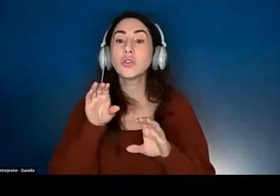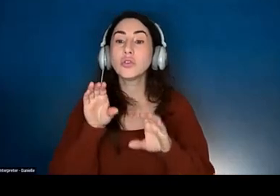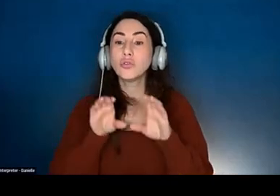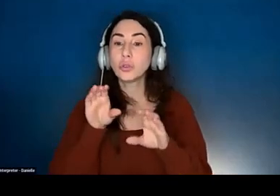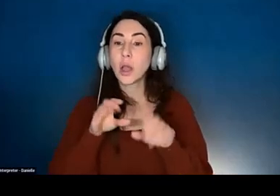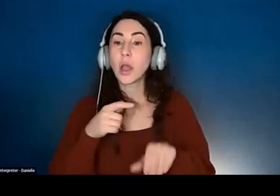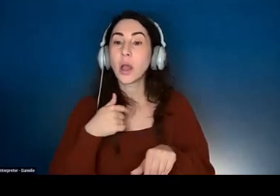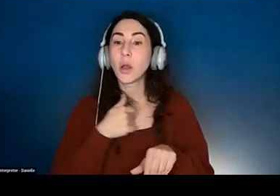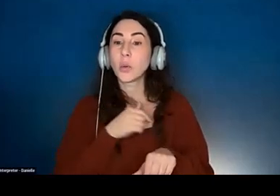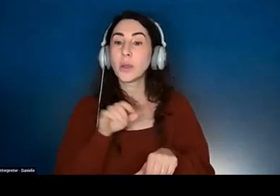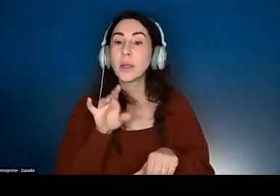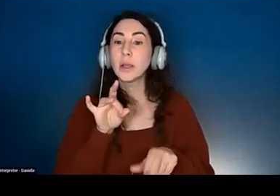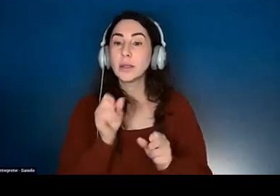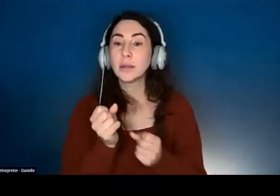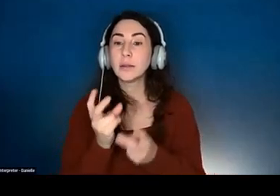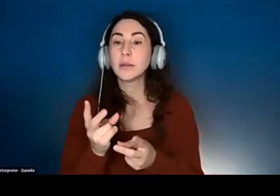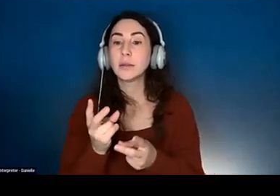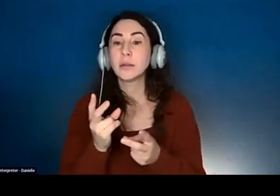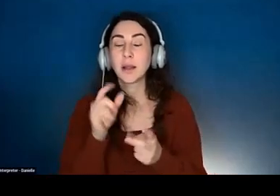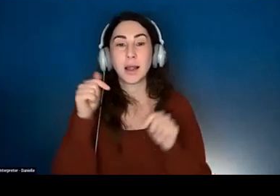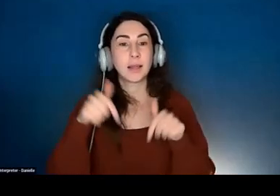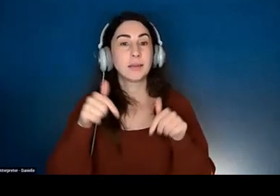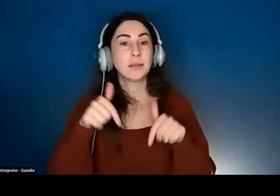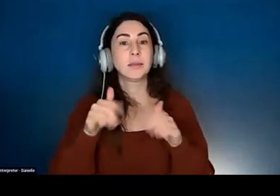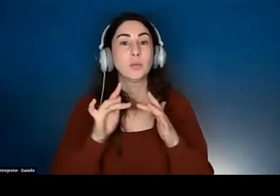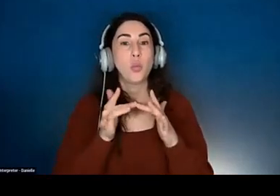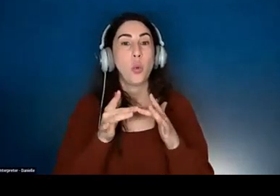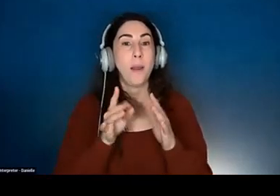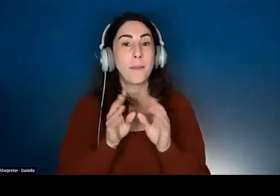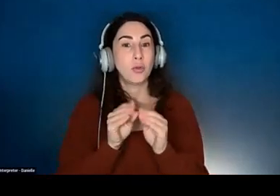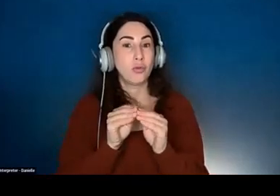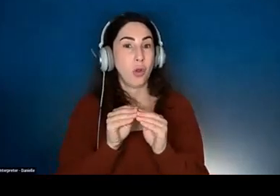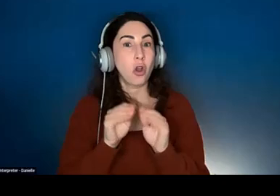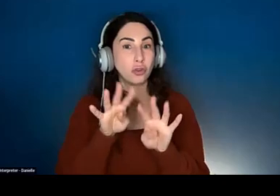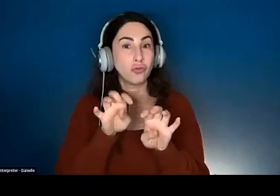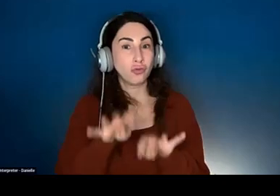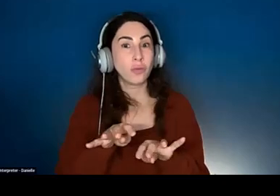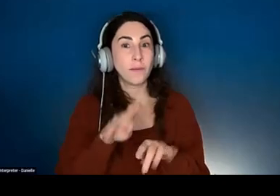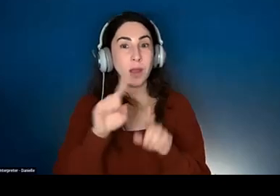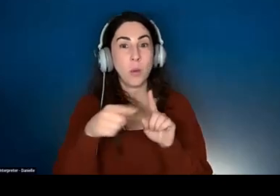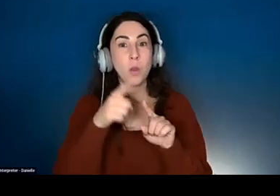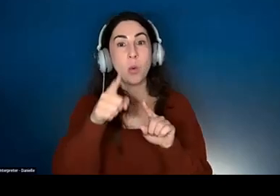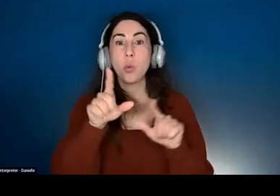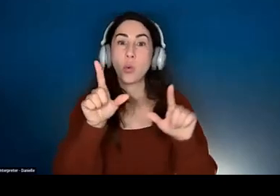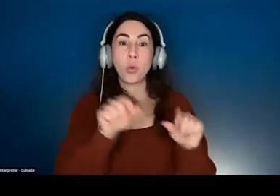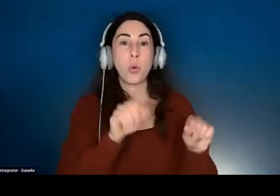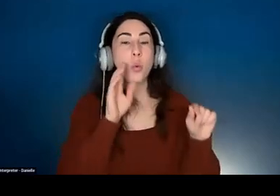webinar survey, which will pop up when you close out. If you could fill that out, that would help us out.